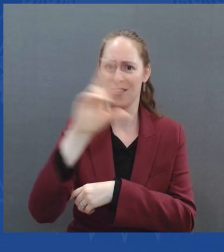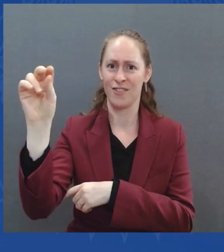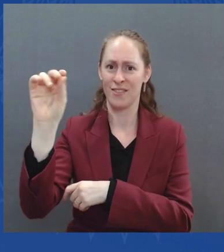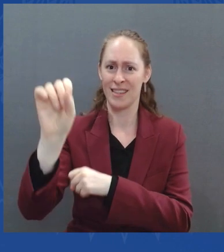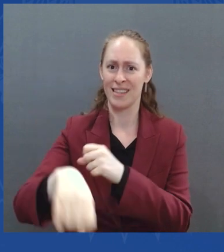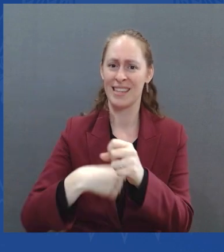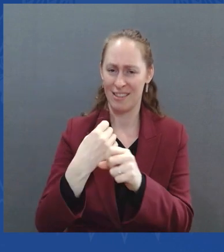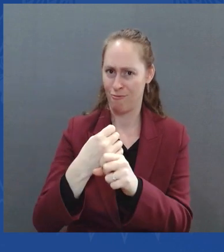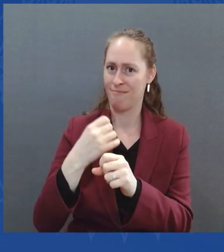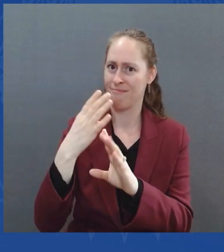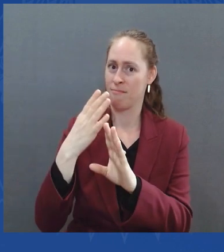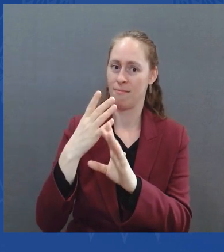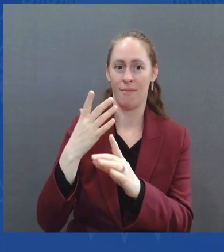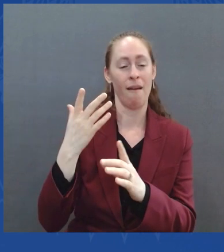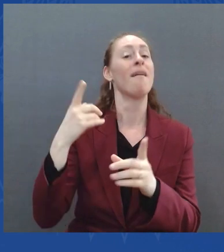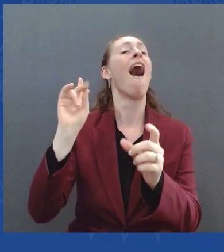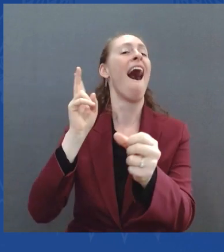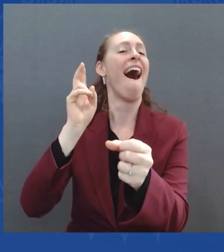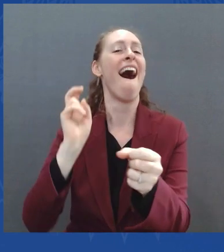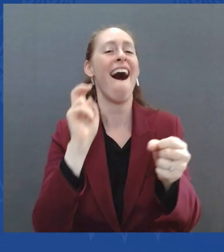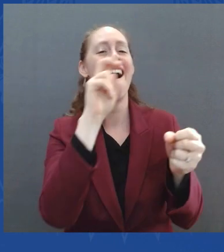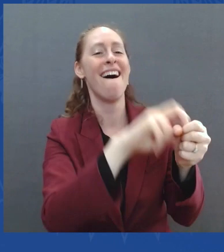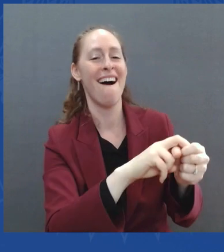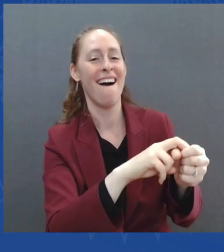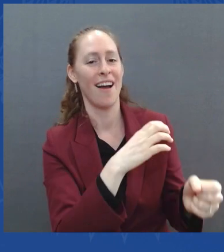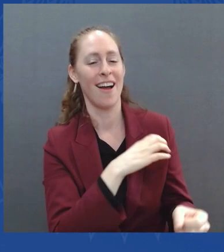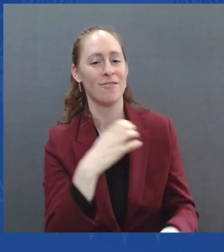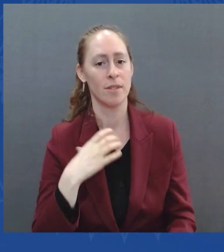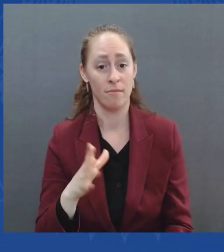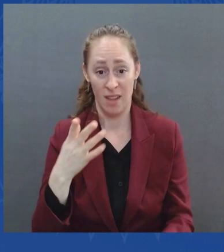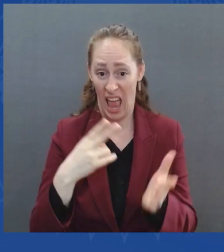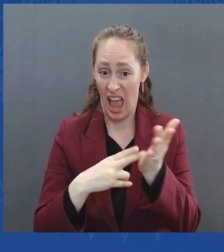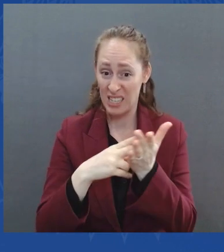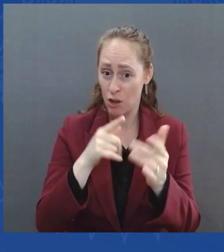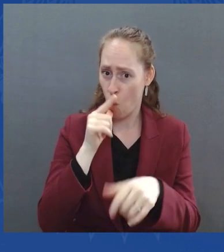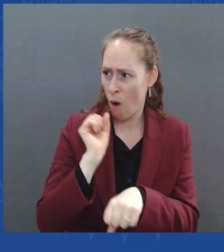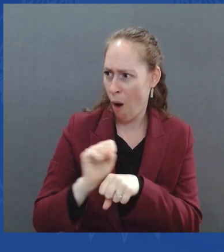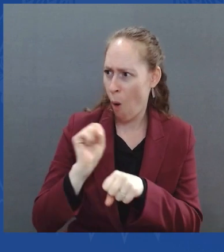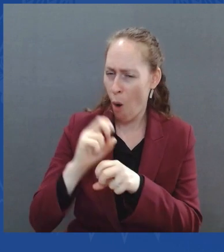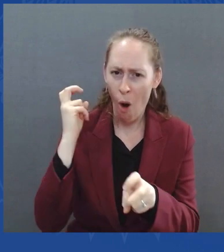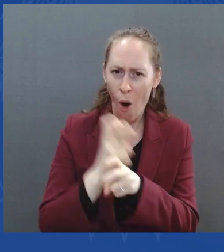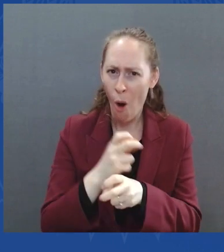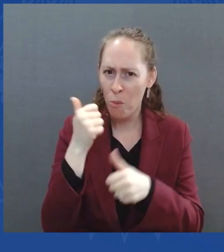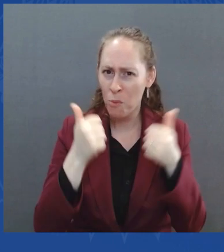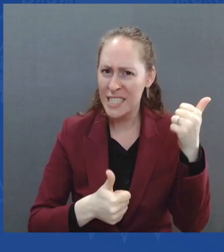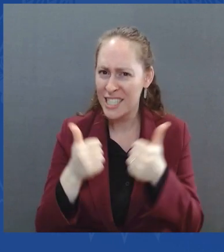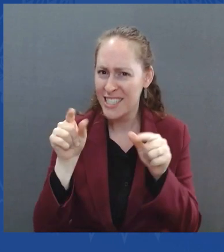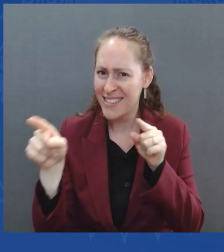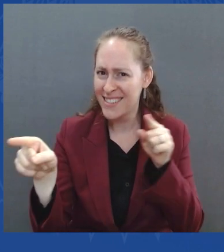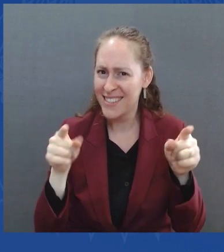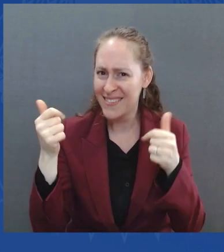Which was harder?